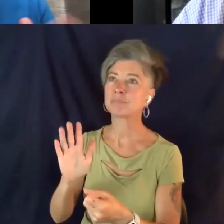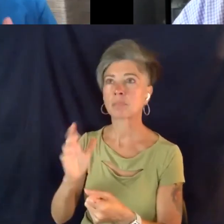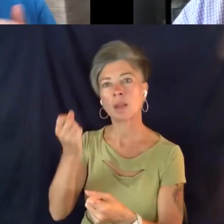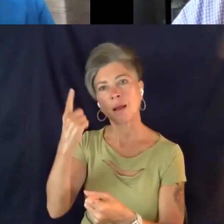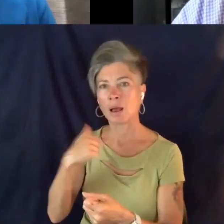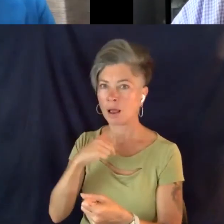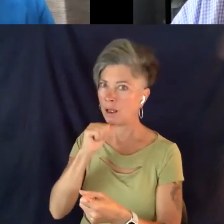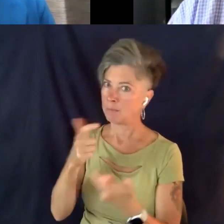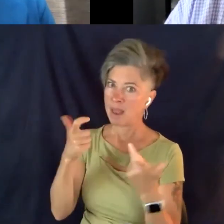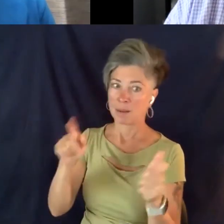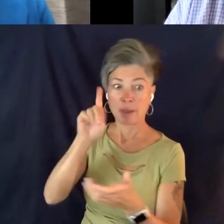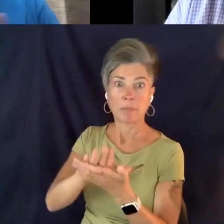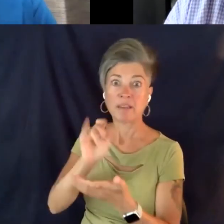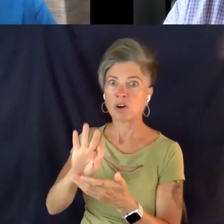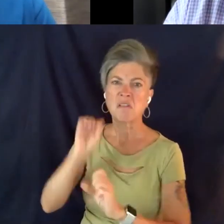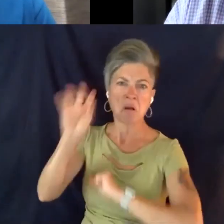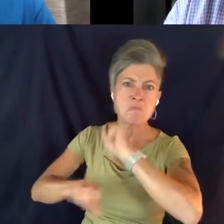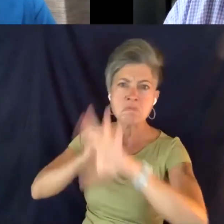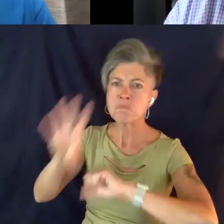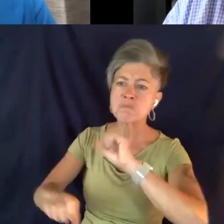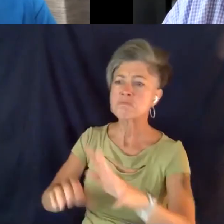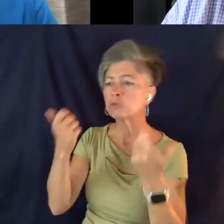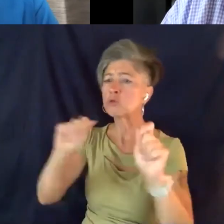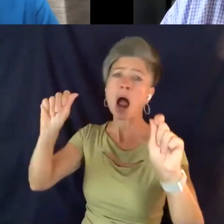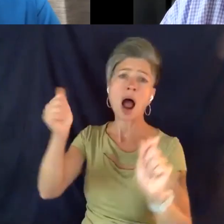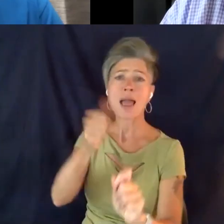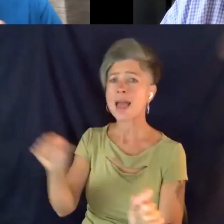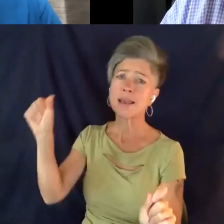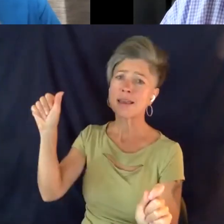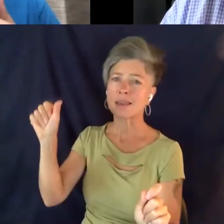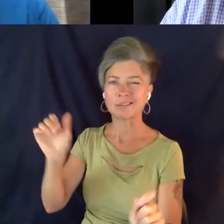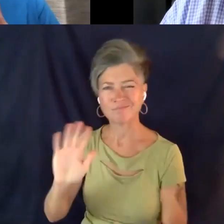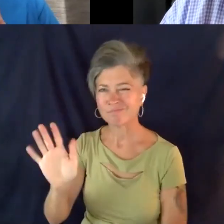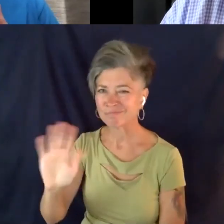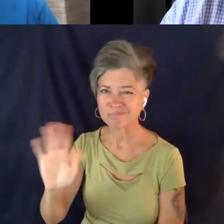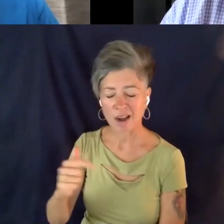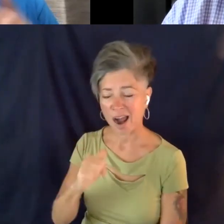of let's just try anything. I know that and I wasn't exactly sure how to bring this up as well.